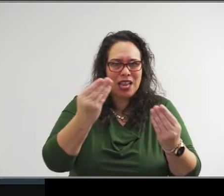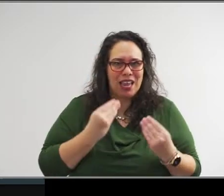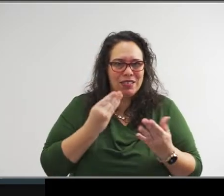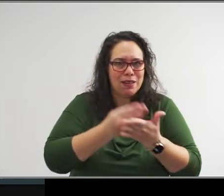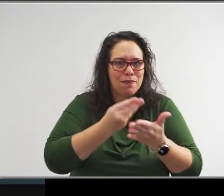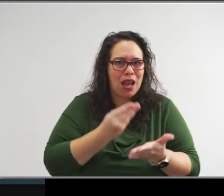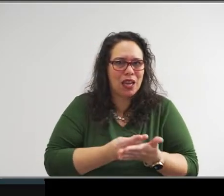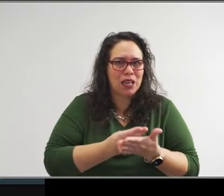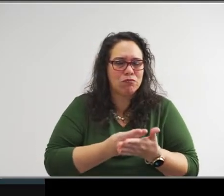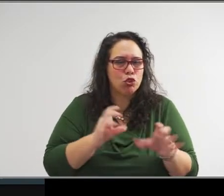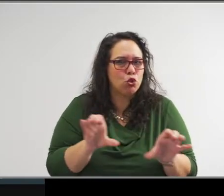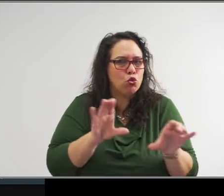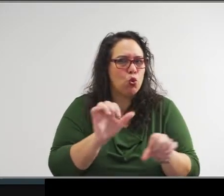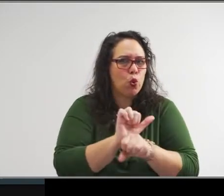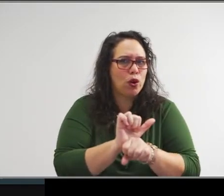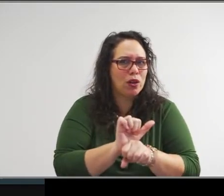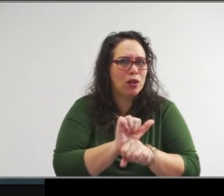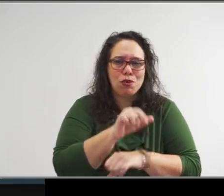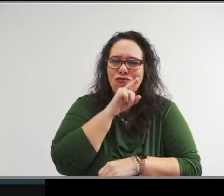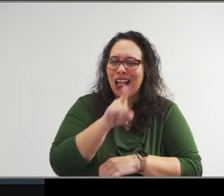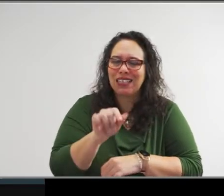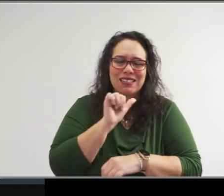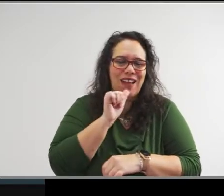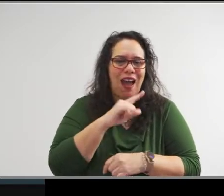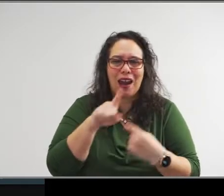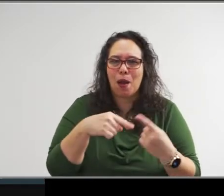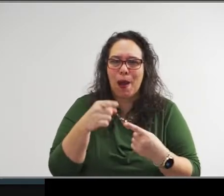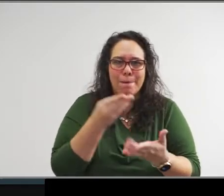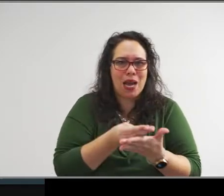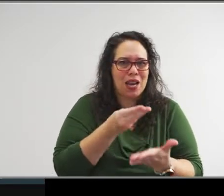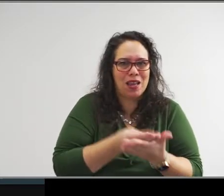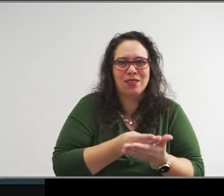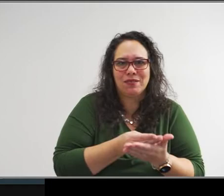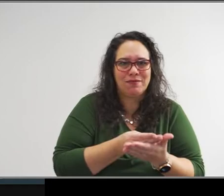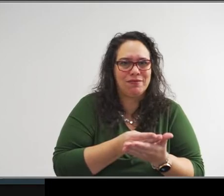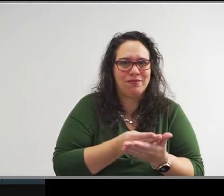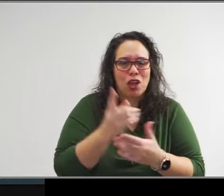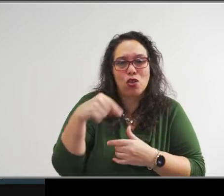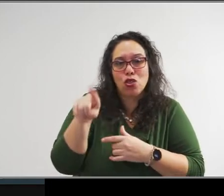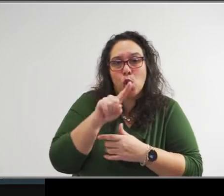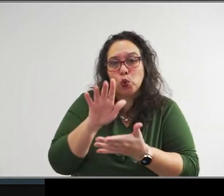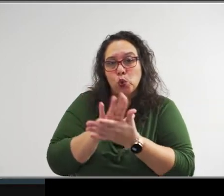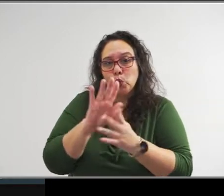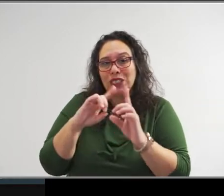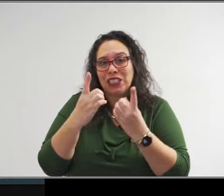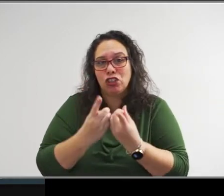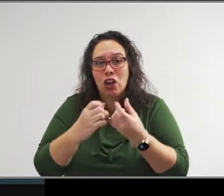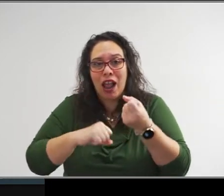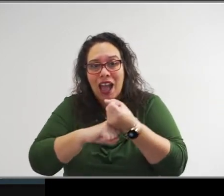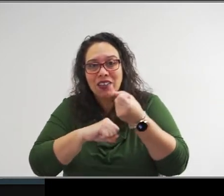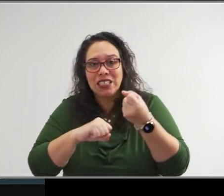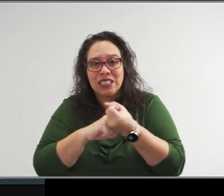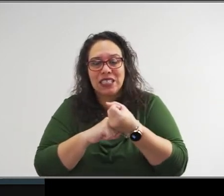But the reality is it isn't about money right now for many of us and those school districts that are doing that advocacy run the gamut politically.